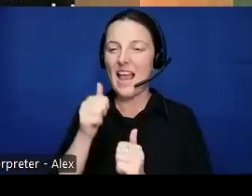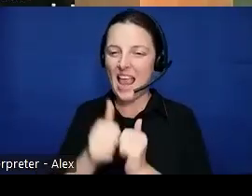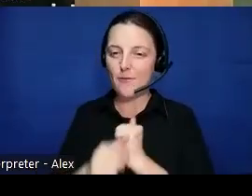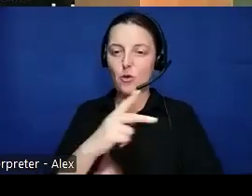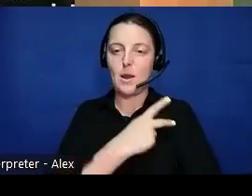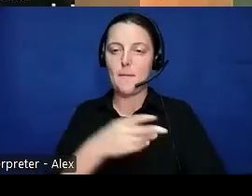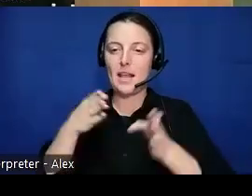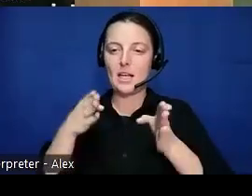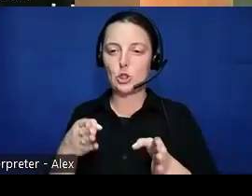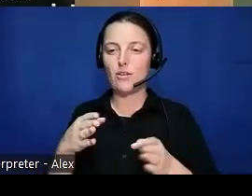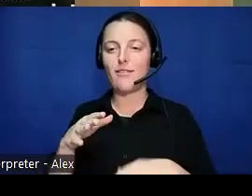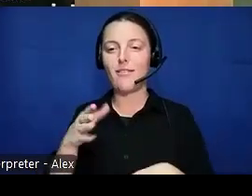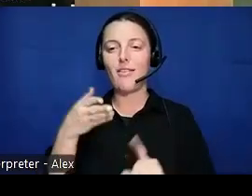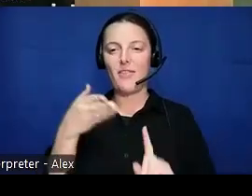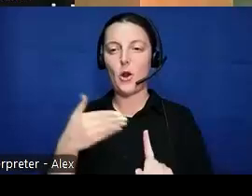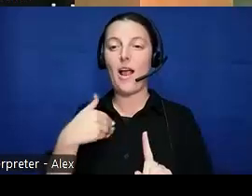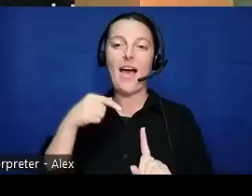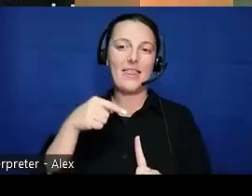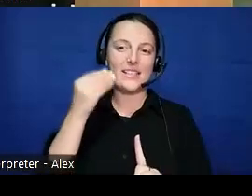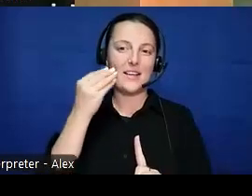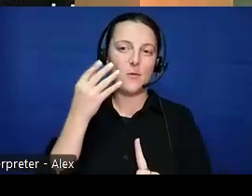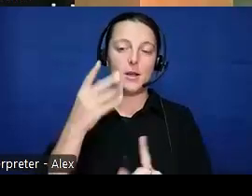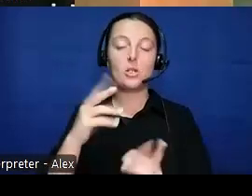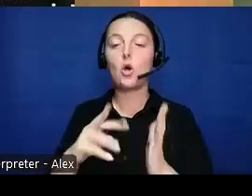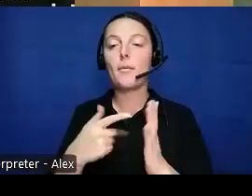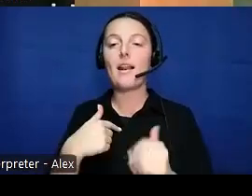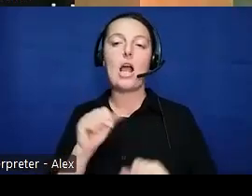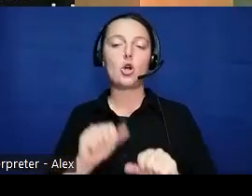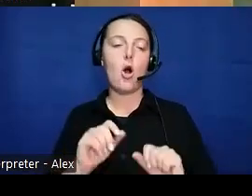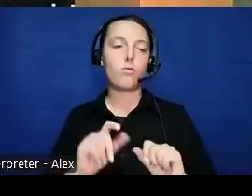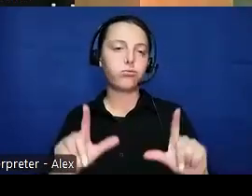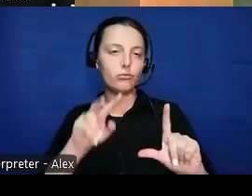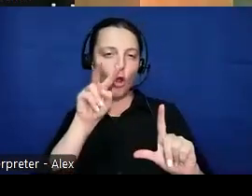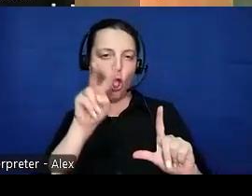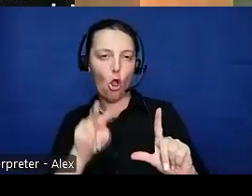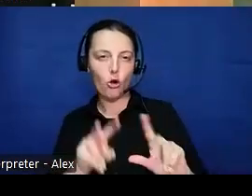um information. And so I I could look at that very clearly. this information is predictive for who